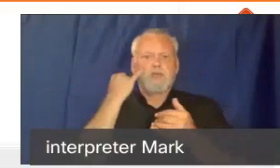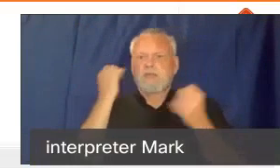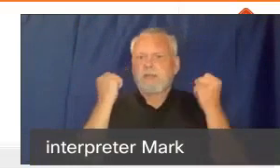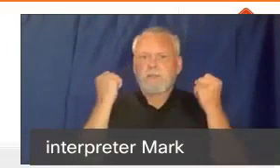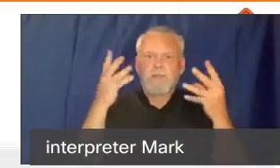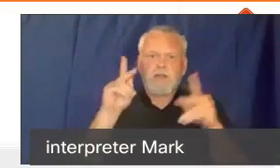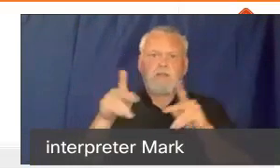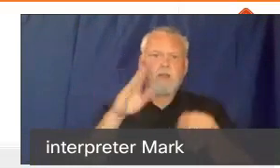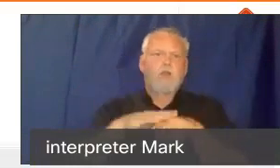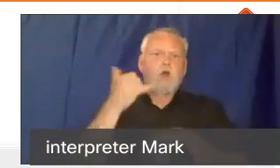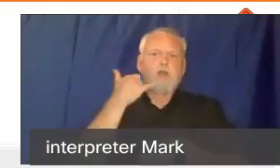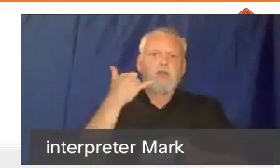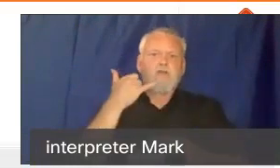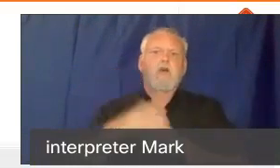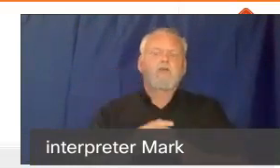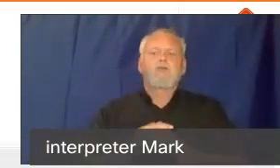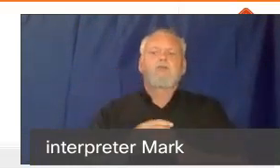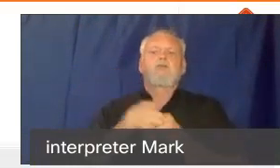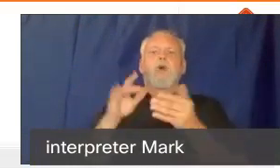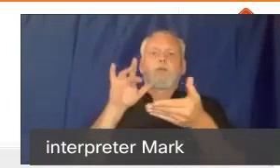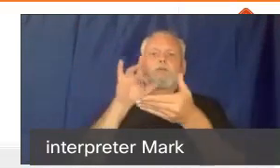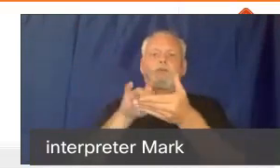Over the phone, so like star, number 3.